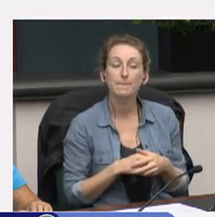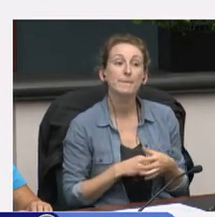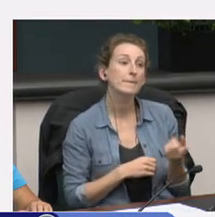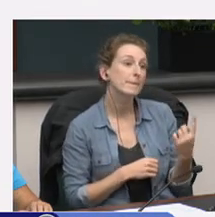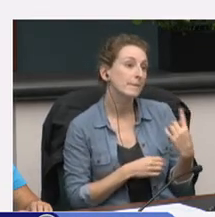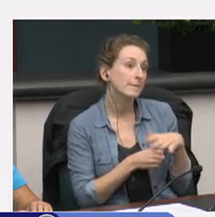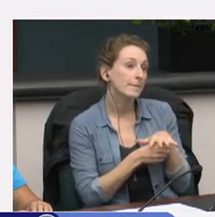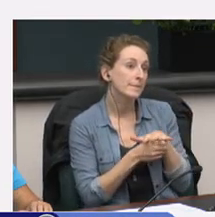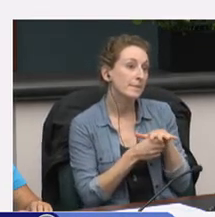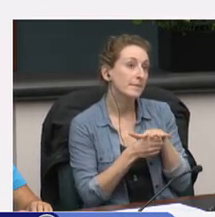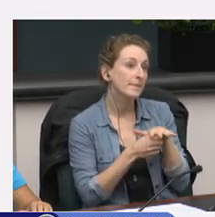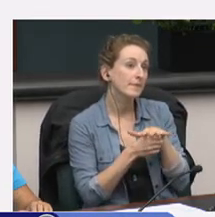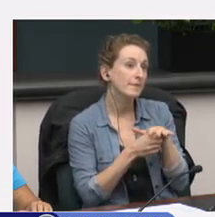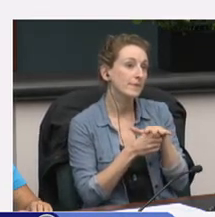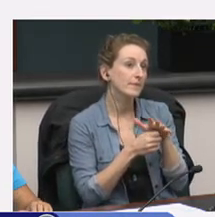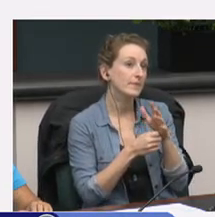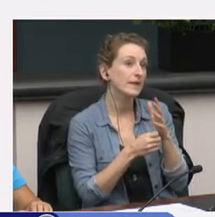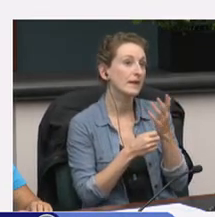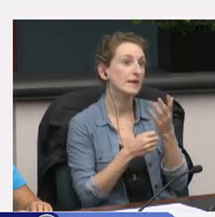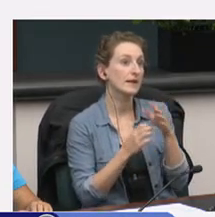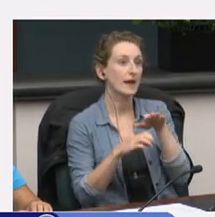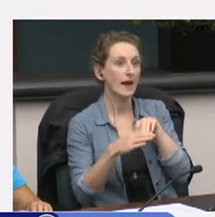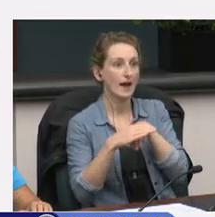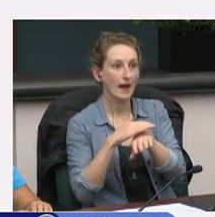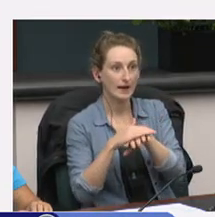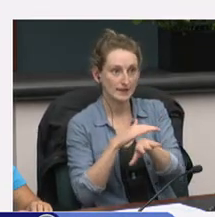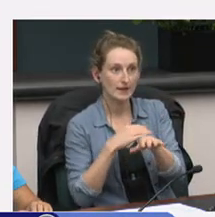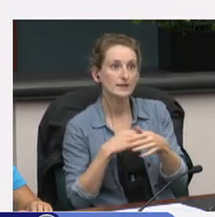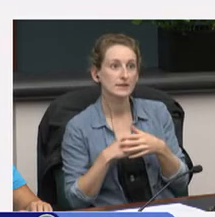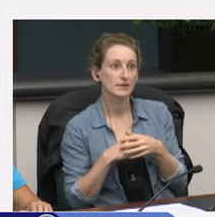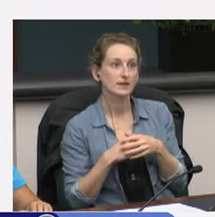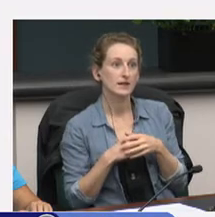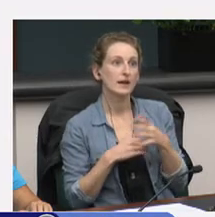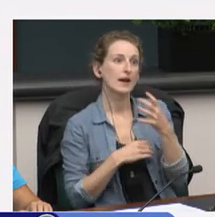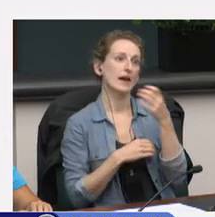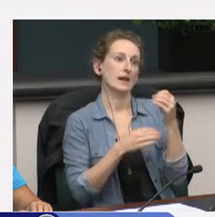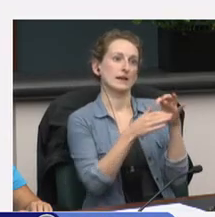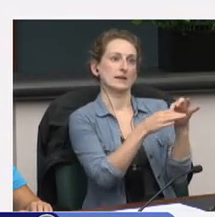out is accessing connectivity this is a new section that was helped to improve